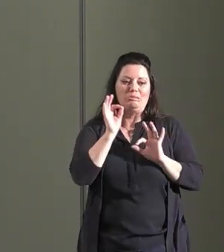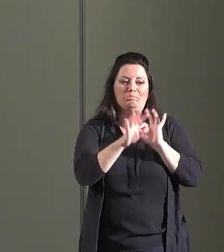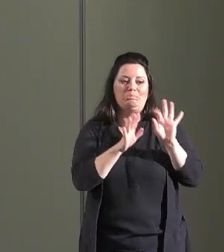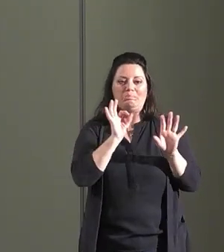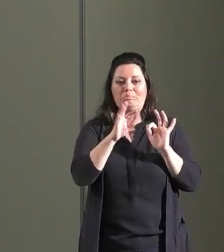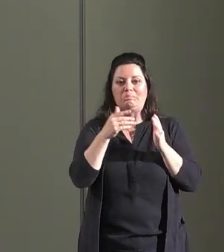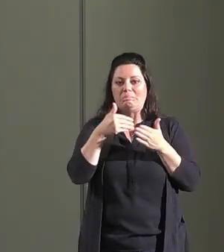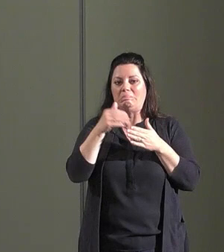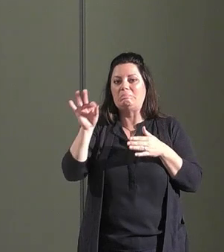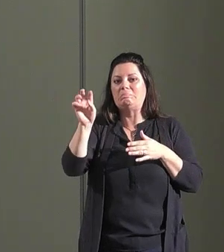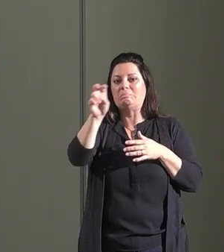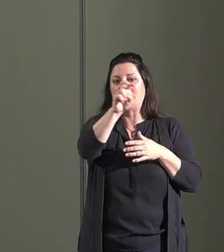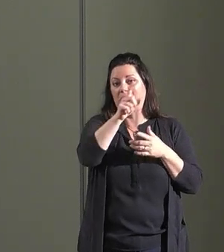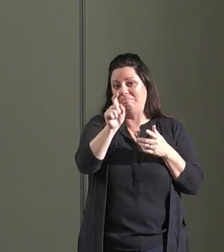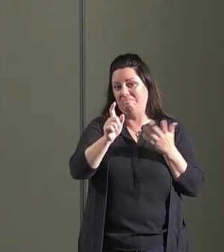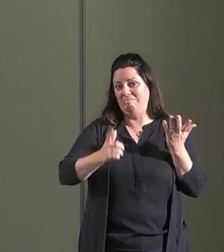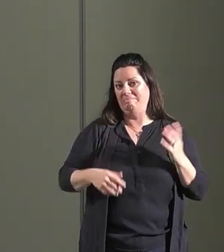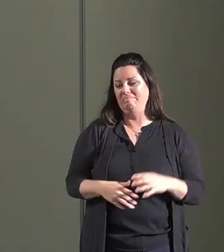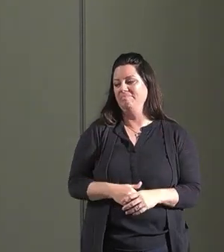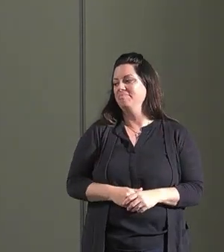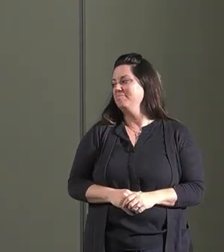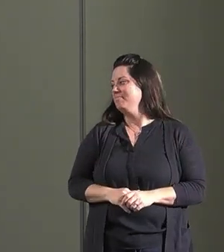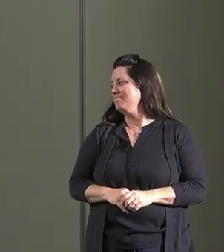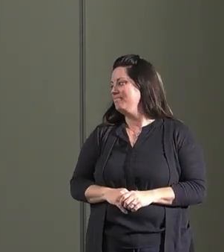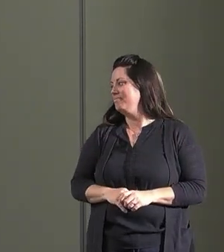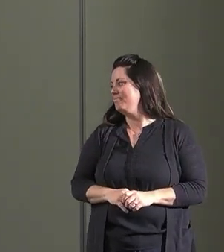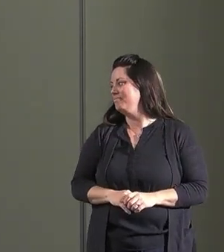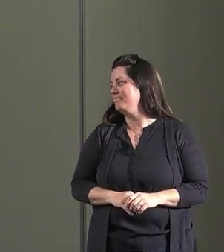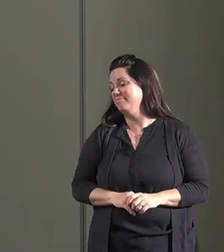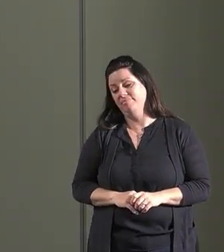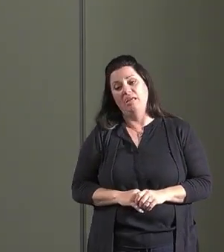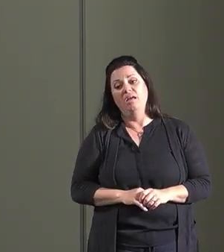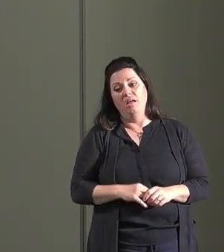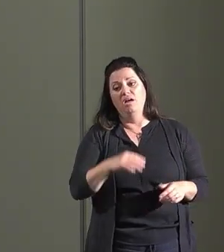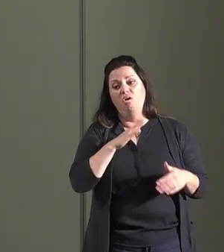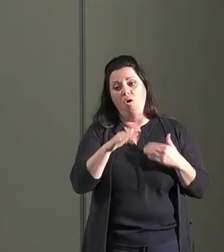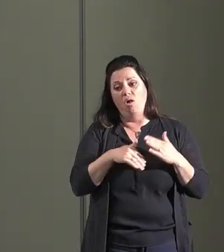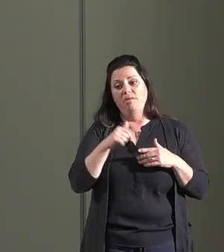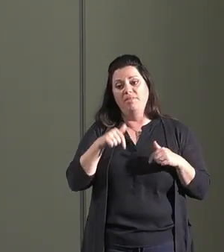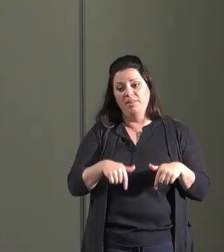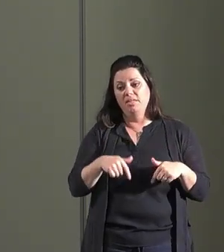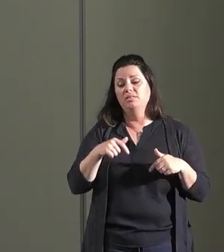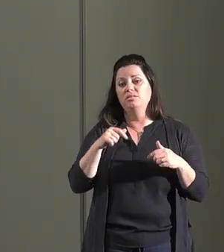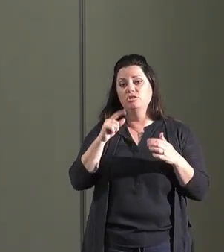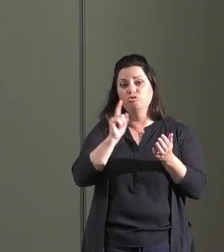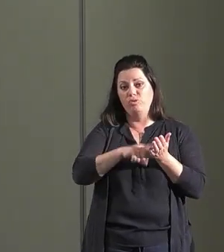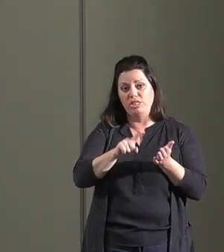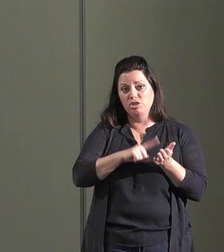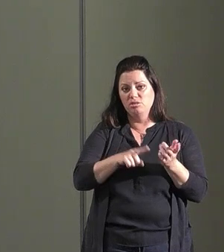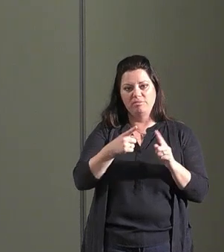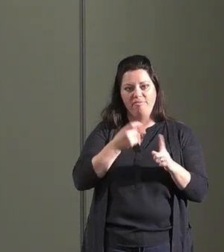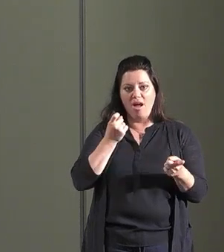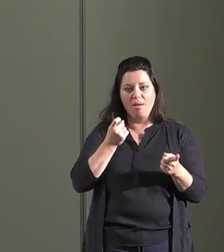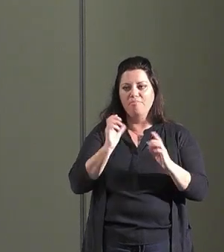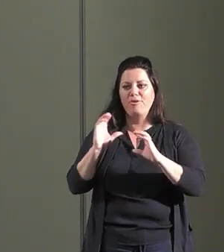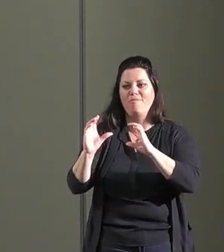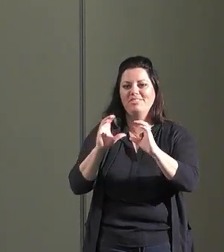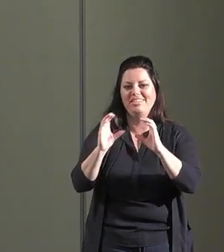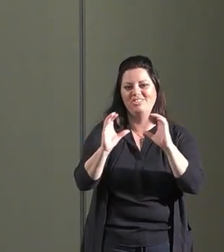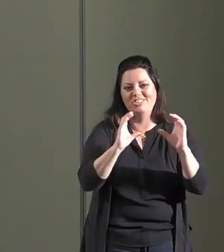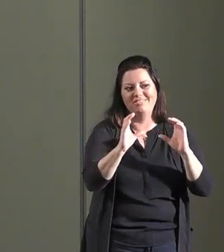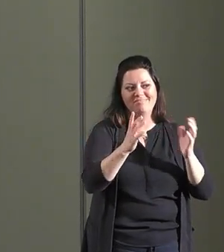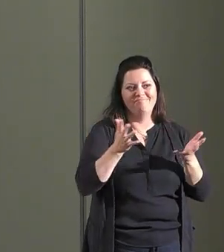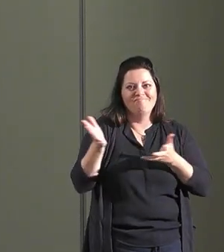I would say all the research came from having conversations. About accessibility and